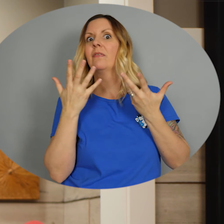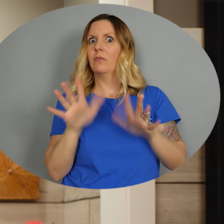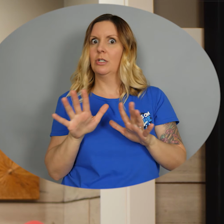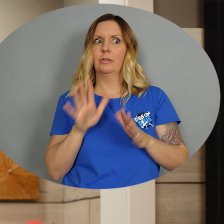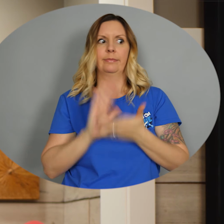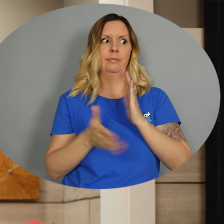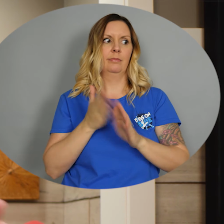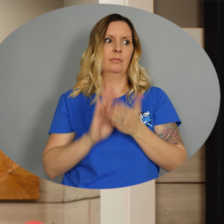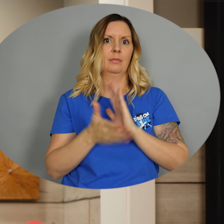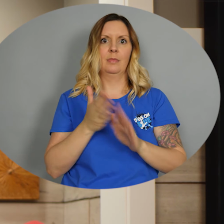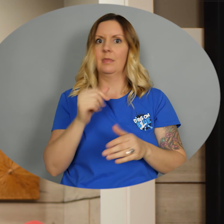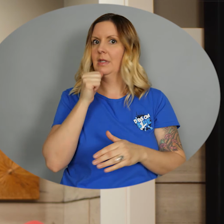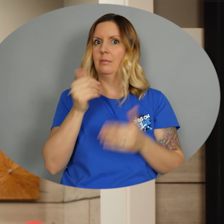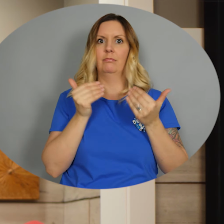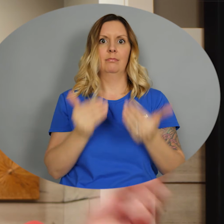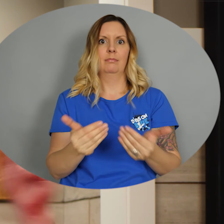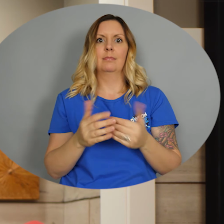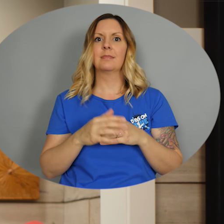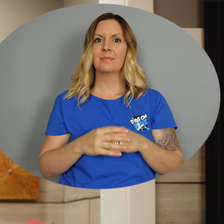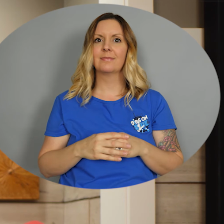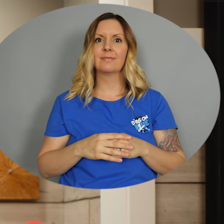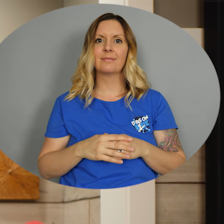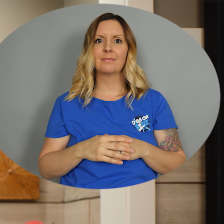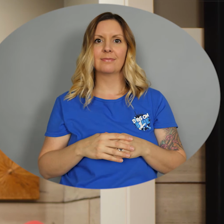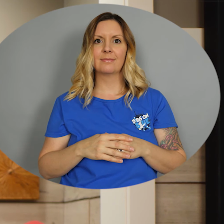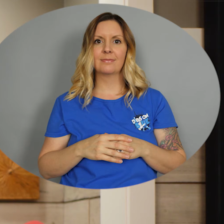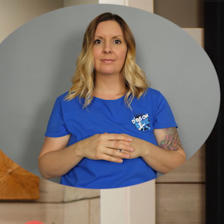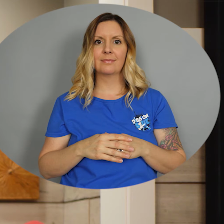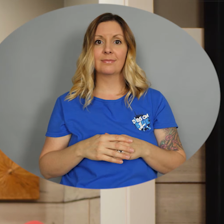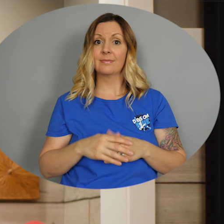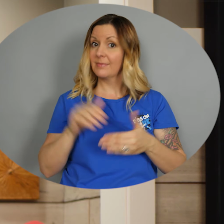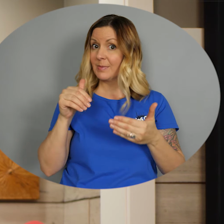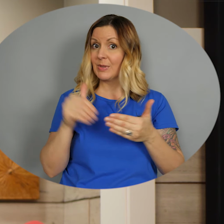forward. They are only used within the round you scored them, and then everyone goes back